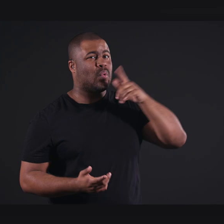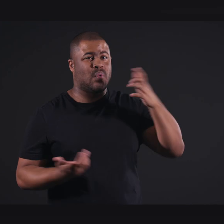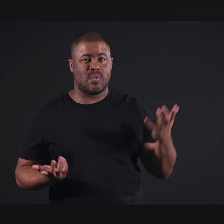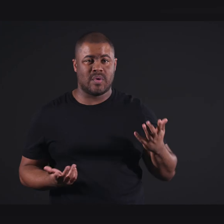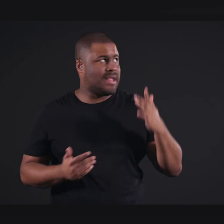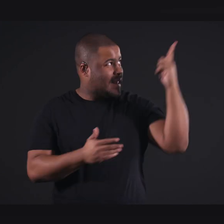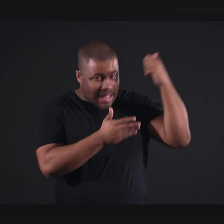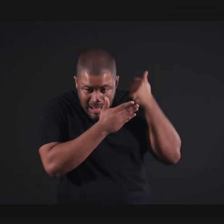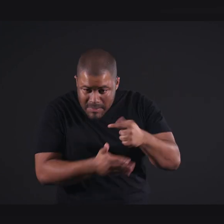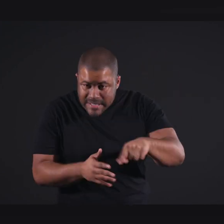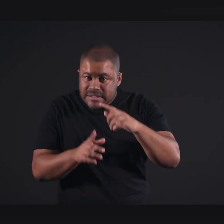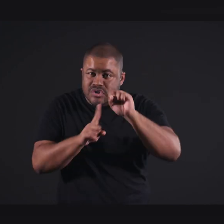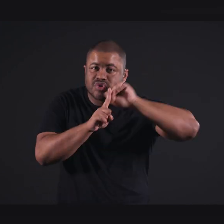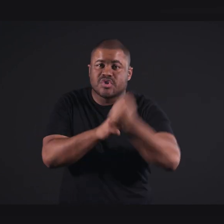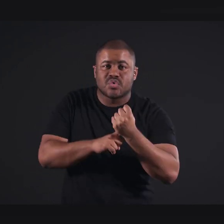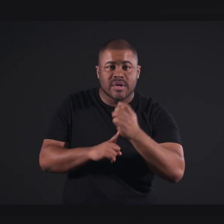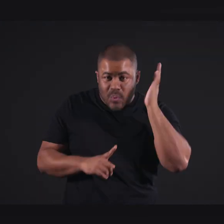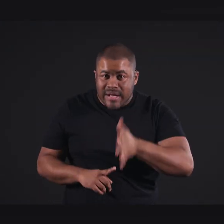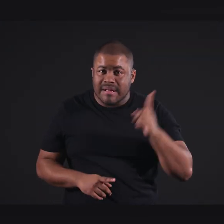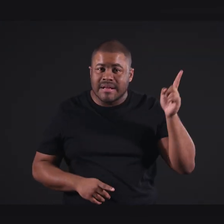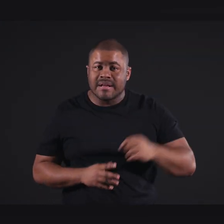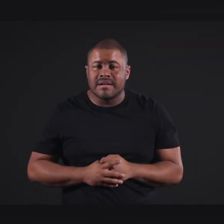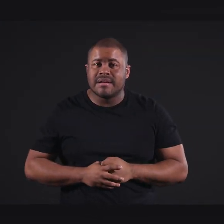Will he fix this wicked condition?